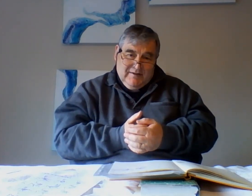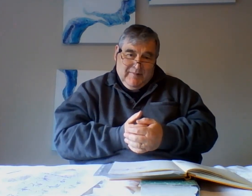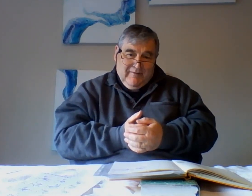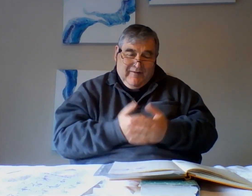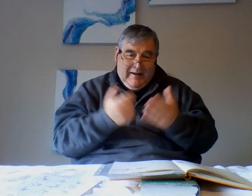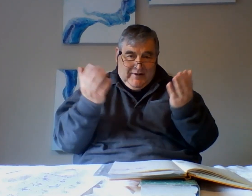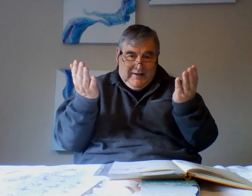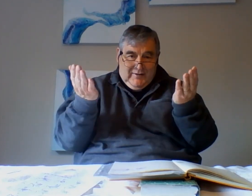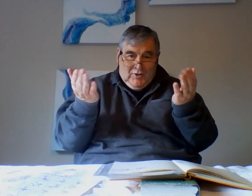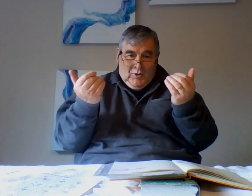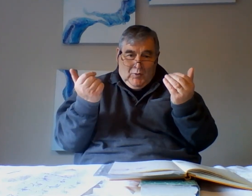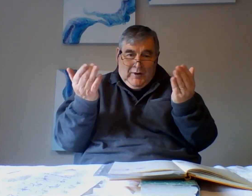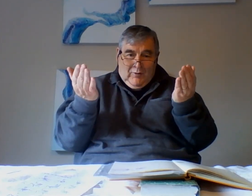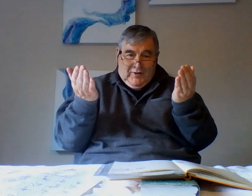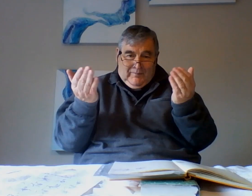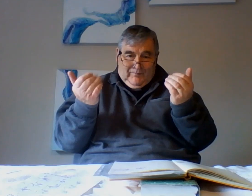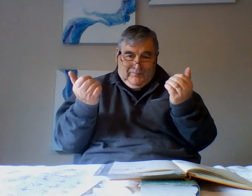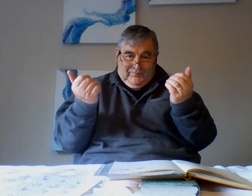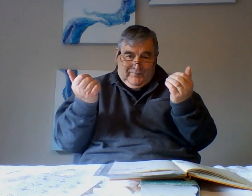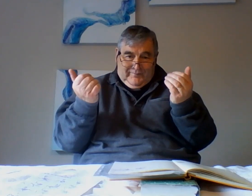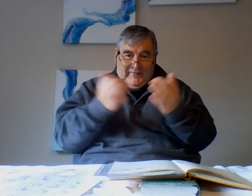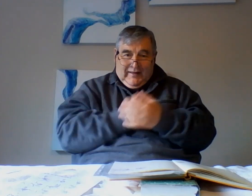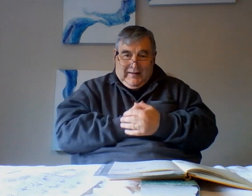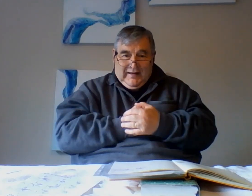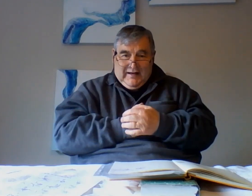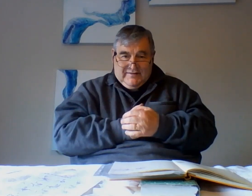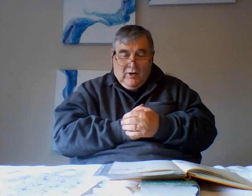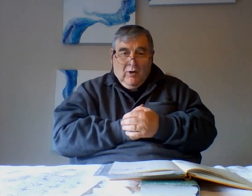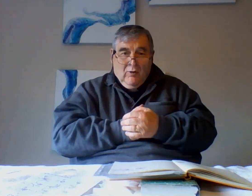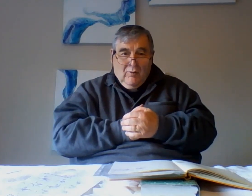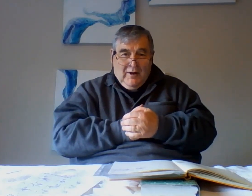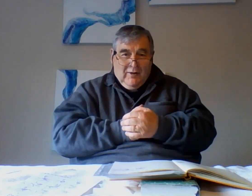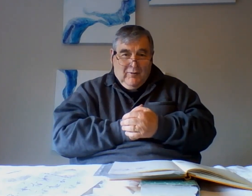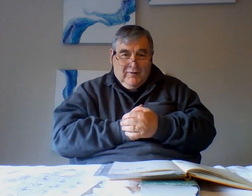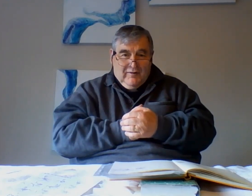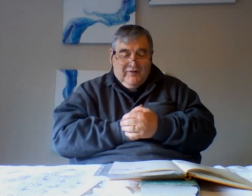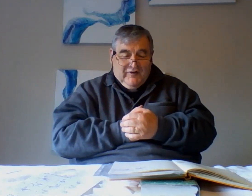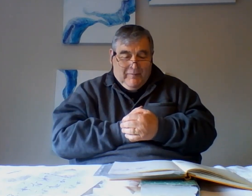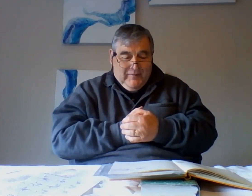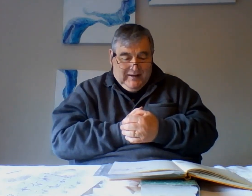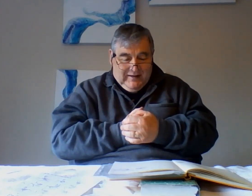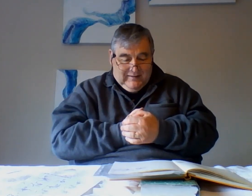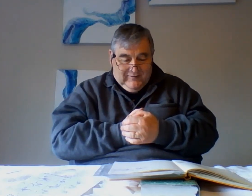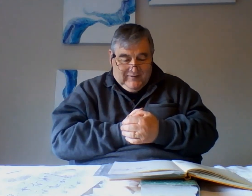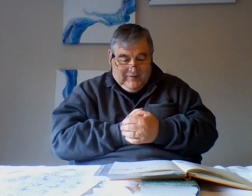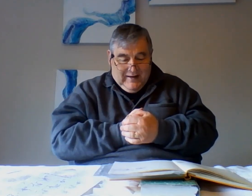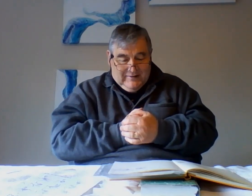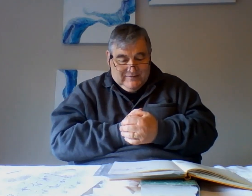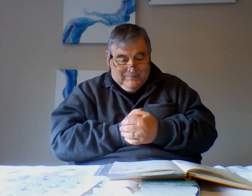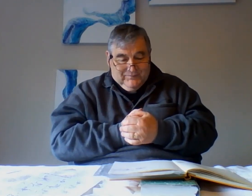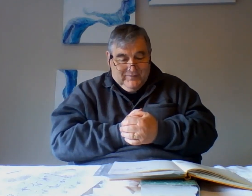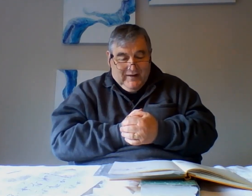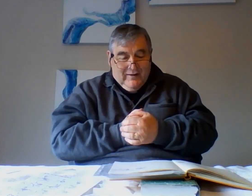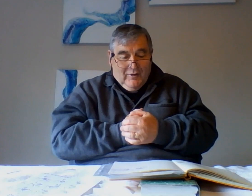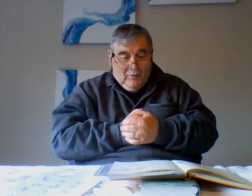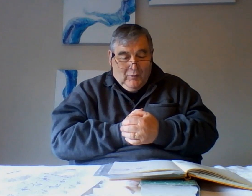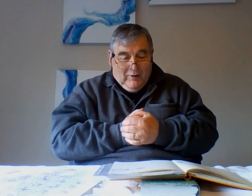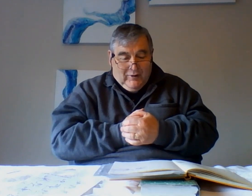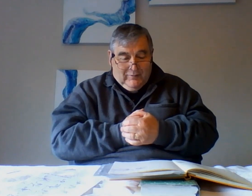to be a family. 'welcome.' It has a whole load of sub-meanings, does that.